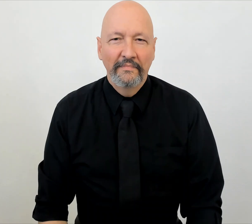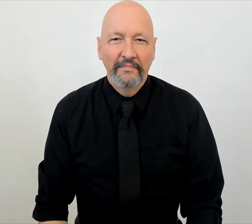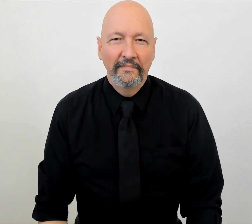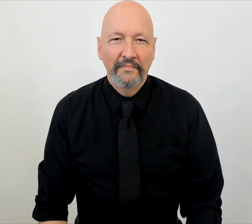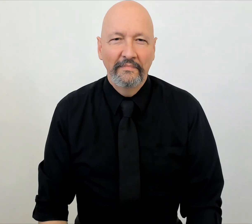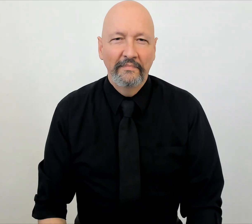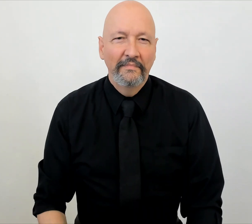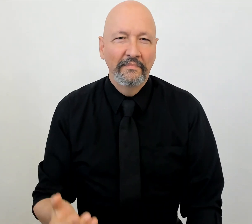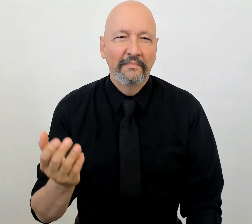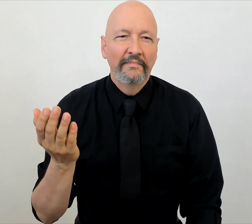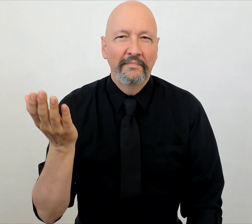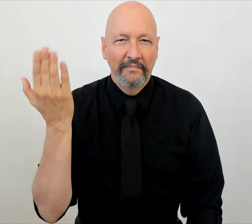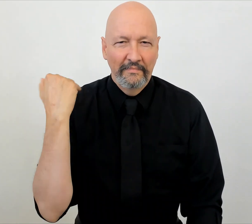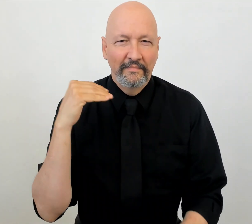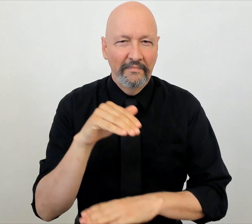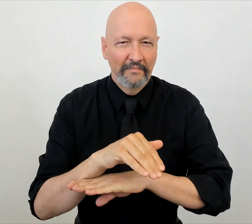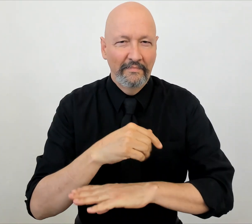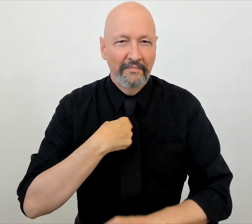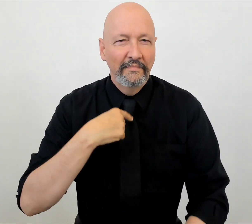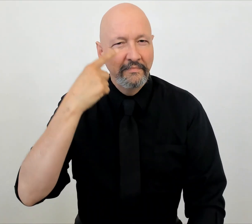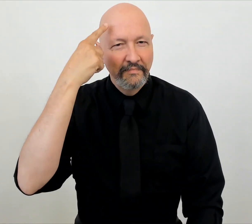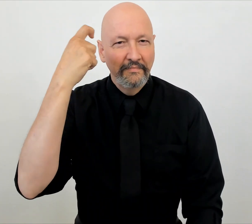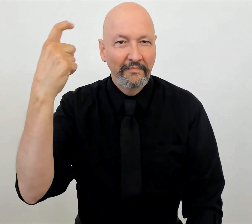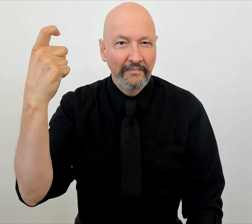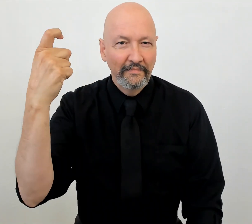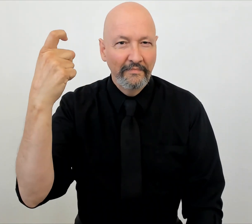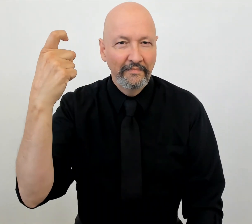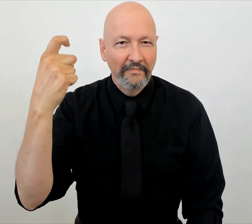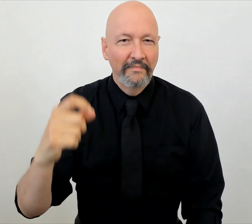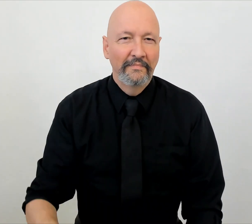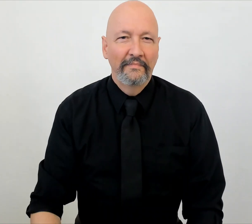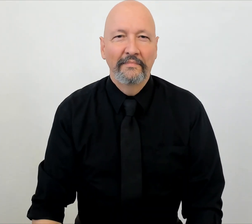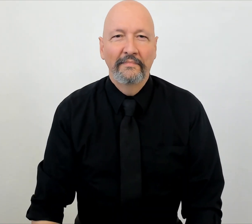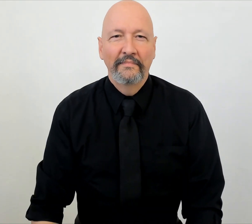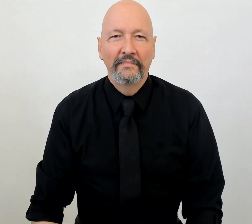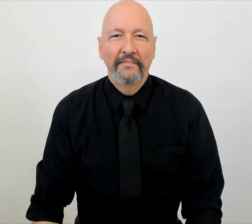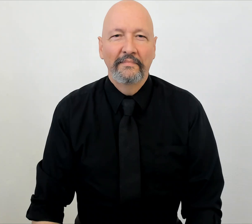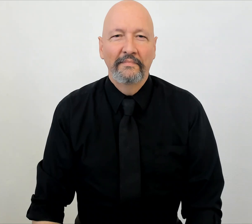(LAST NIGHT) I DREAM = I had a dream / I was dreaming